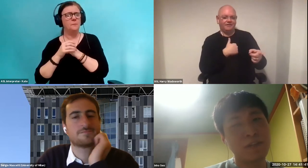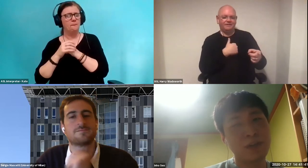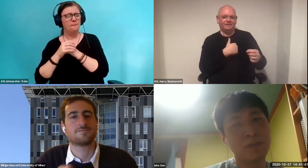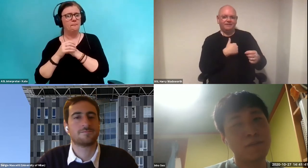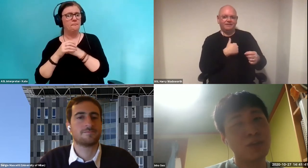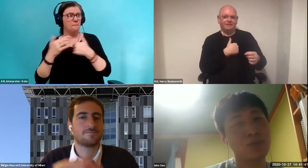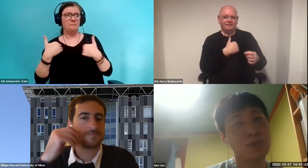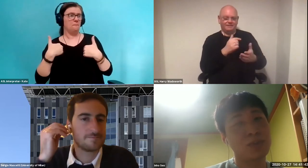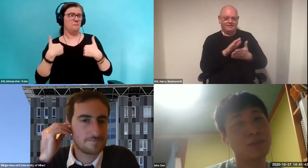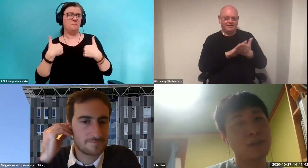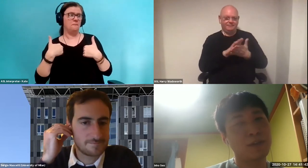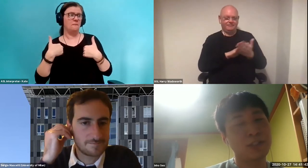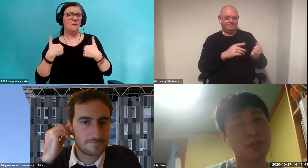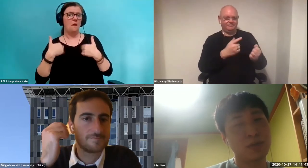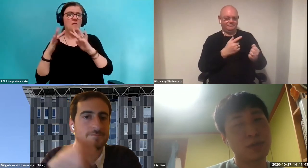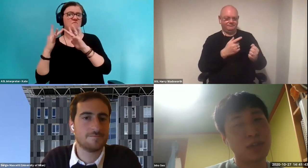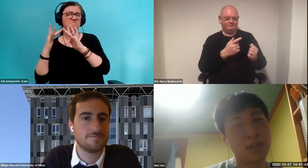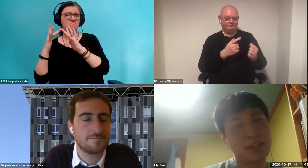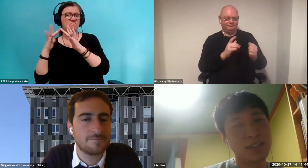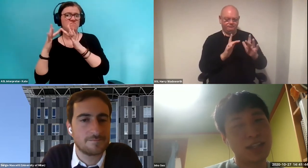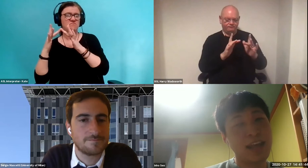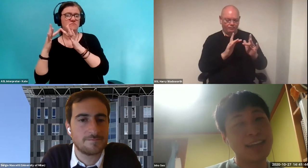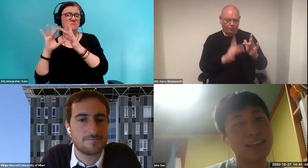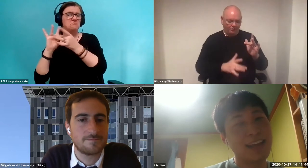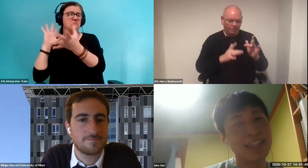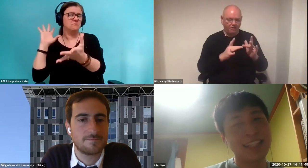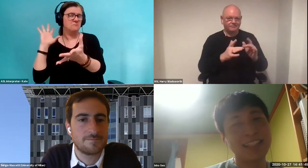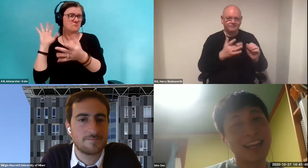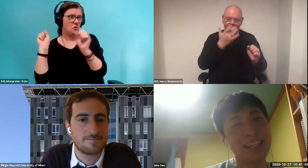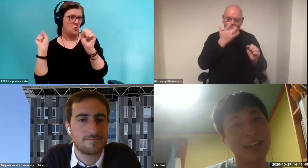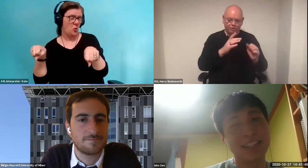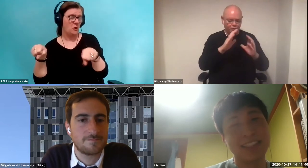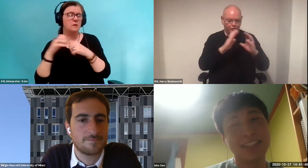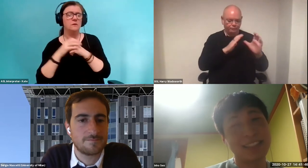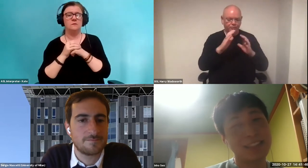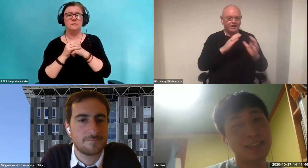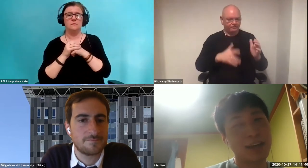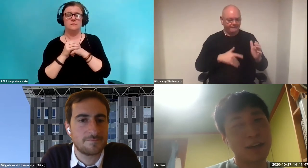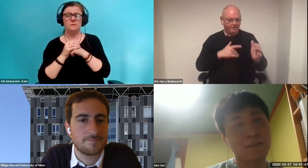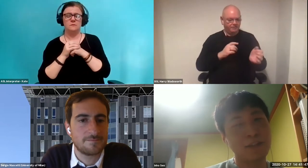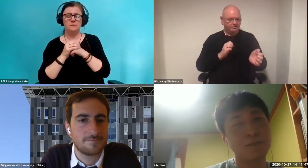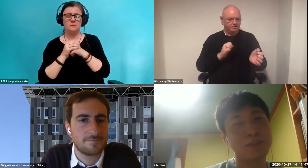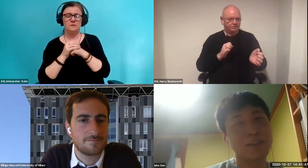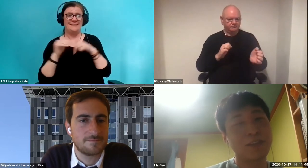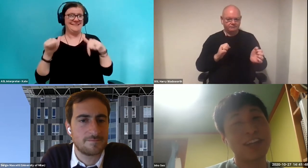from the virtual uh so yeah like as I as I attended this uh conference from South Korea